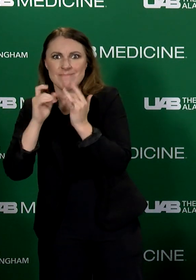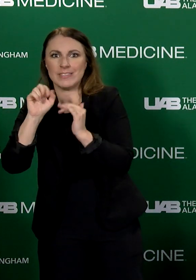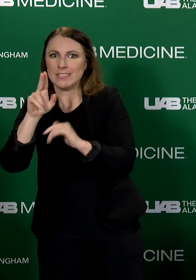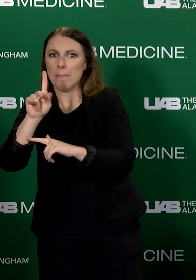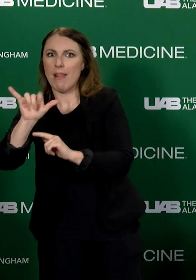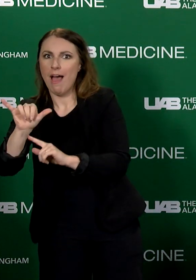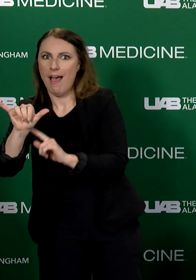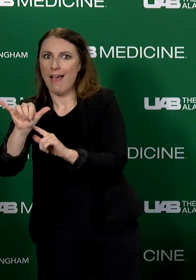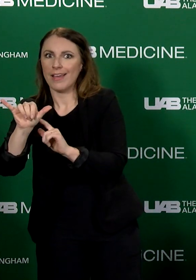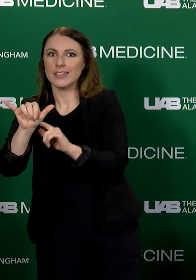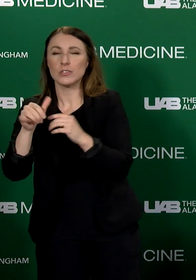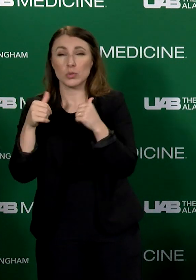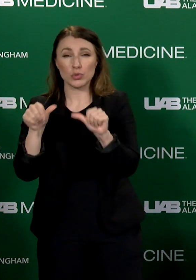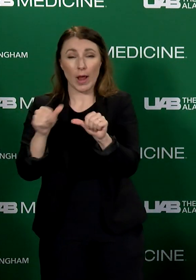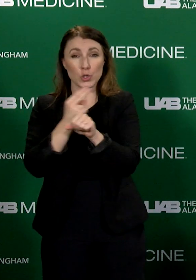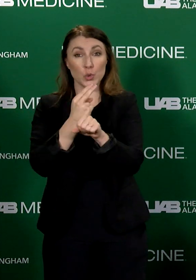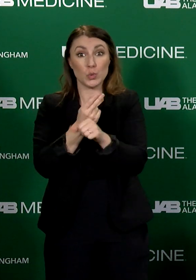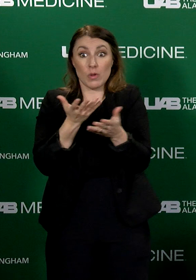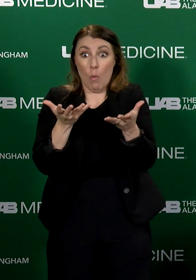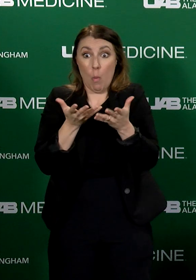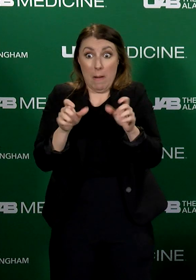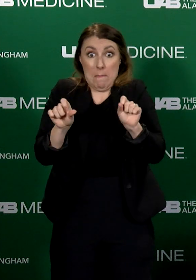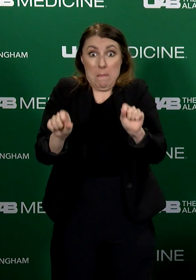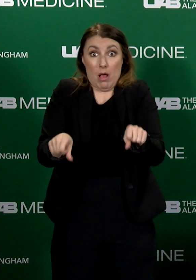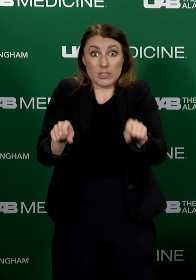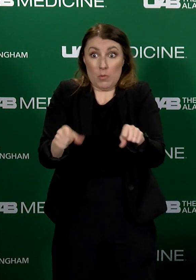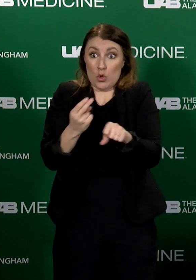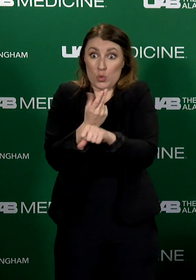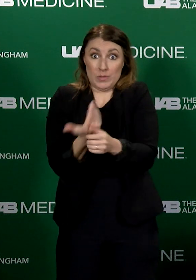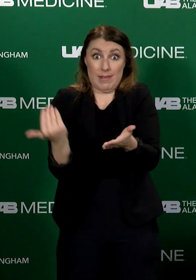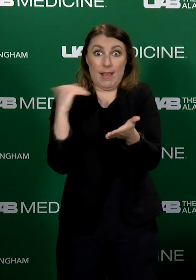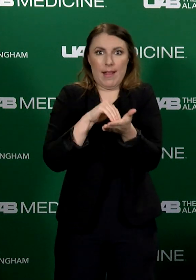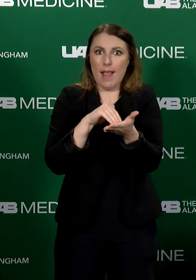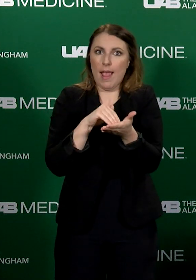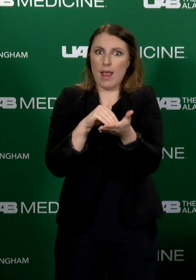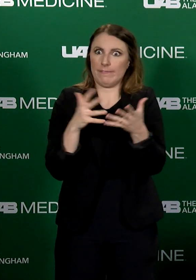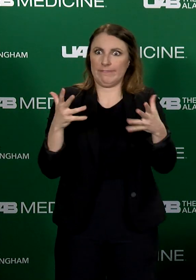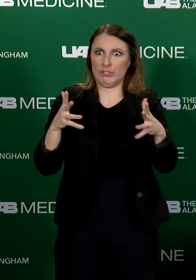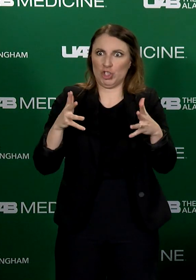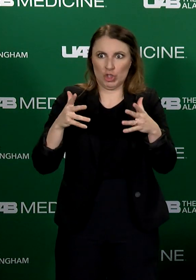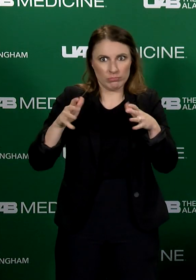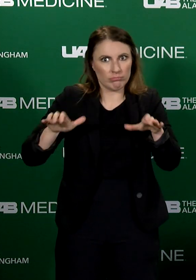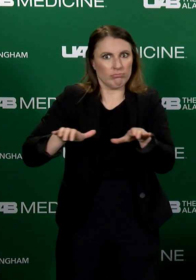reusables have been successful in some regard to that end we have partnered